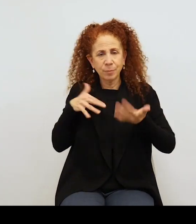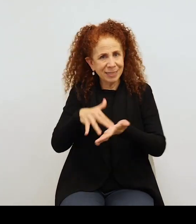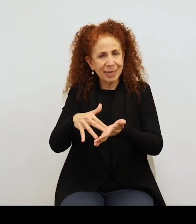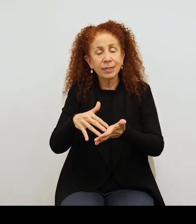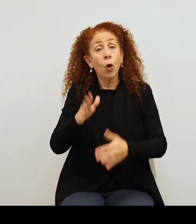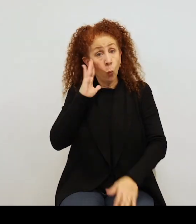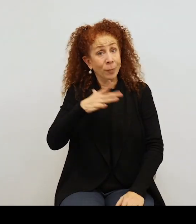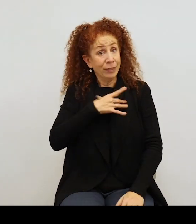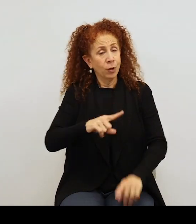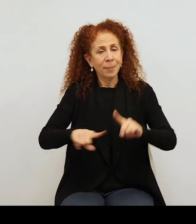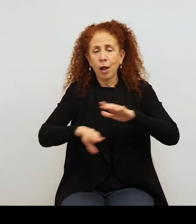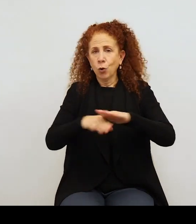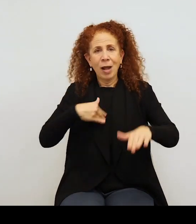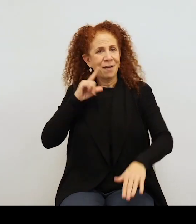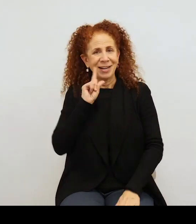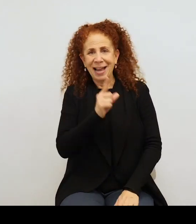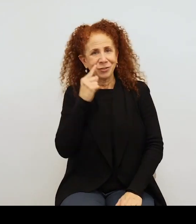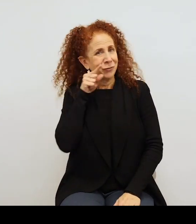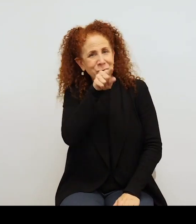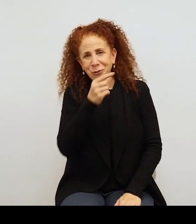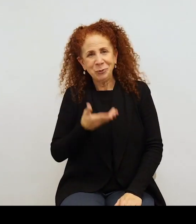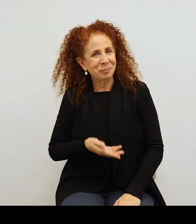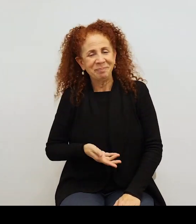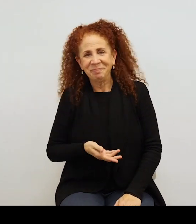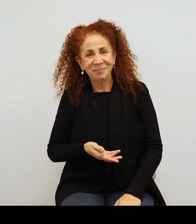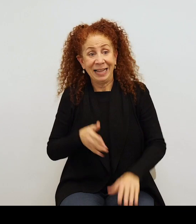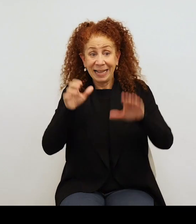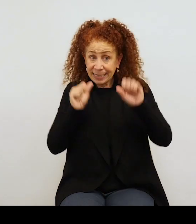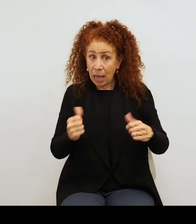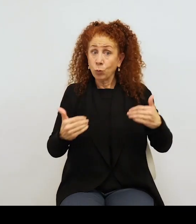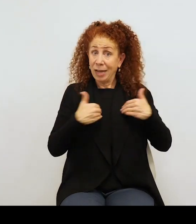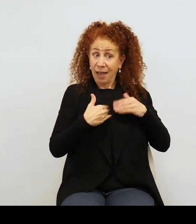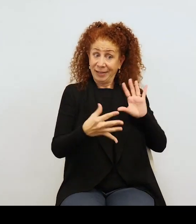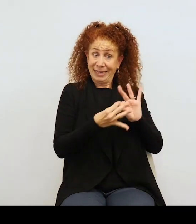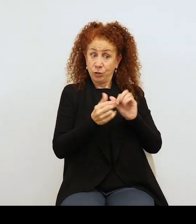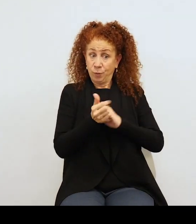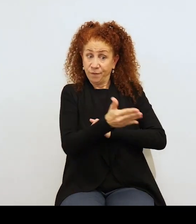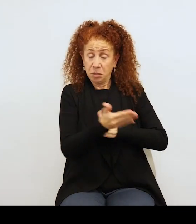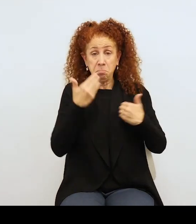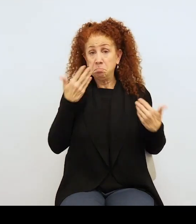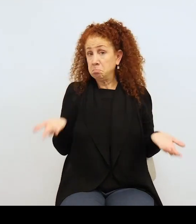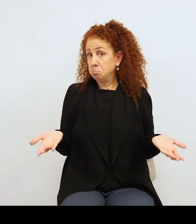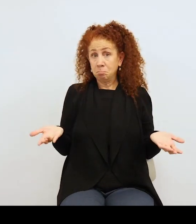But I don't have an answer to the question, can we have kinship with fish? Because I also--